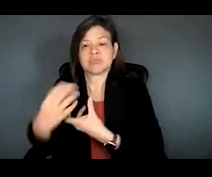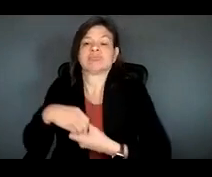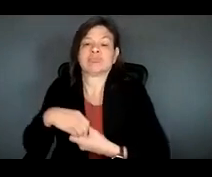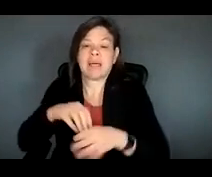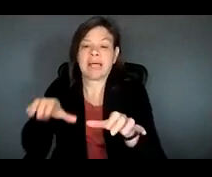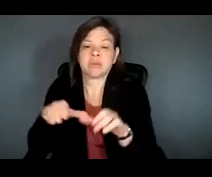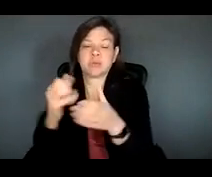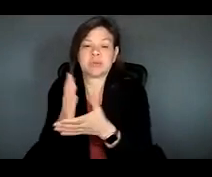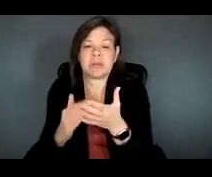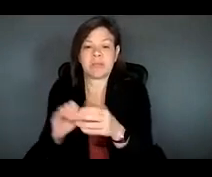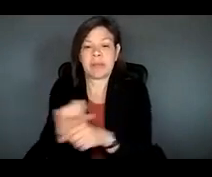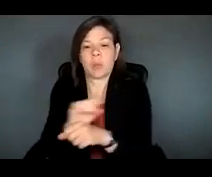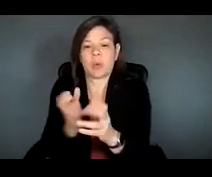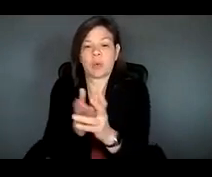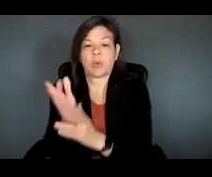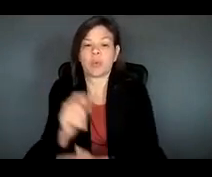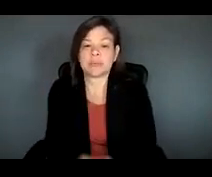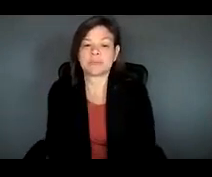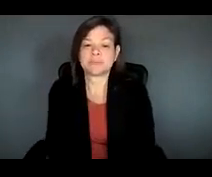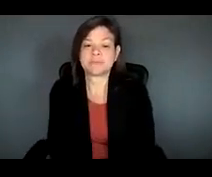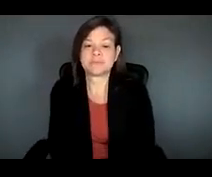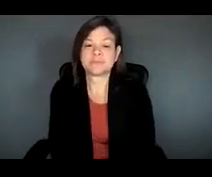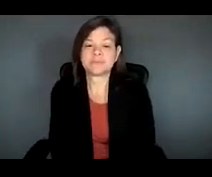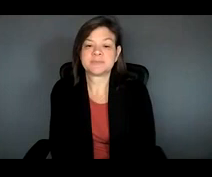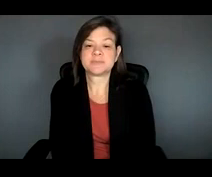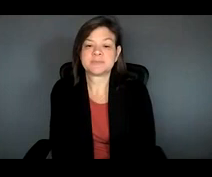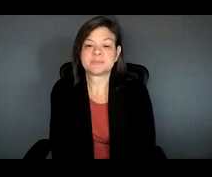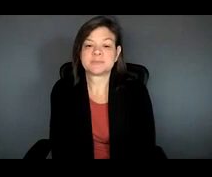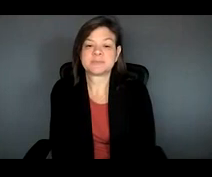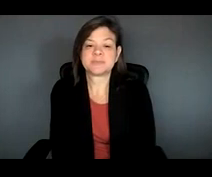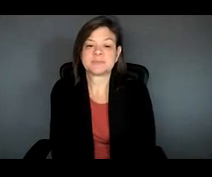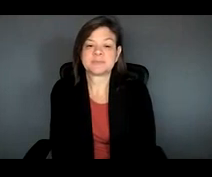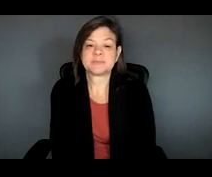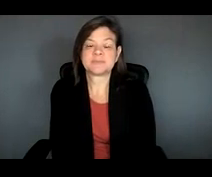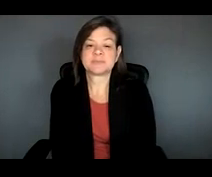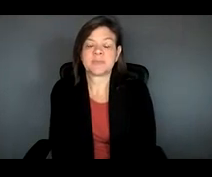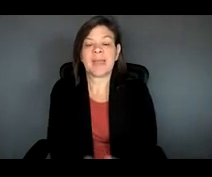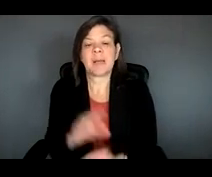and work their way through it. So I'm just putting in a plug for skill building sessions.